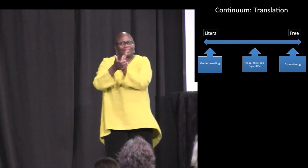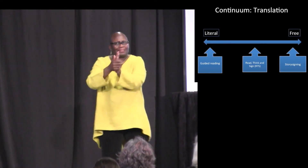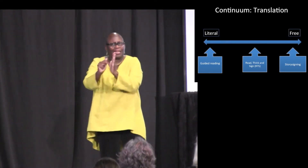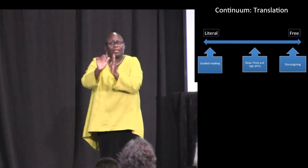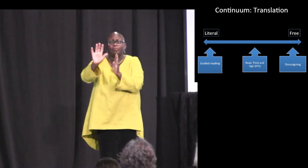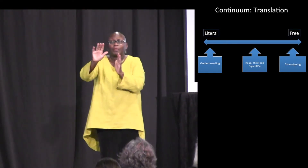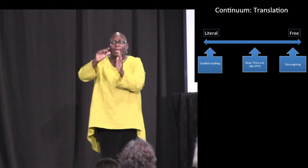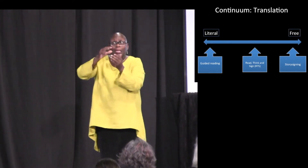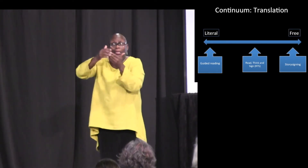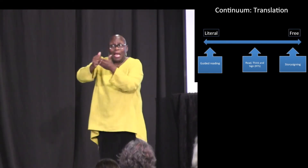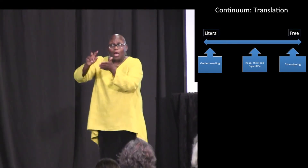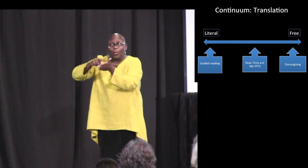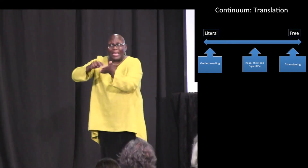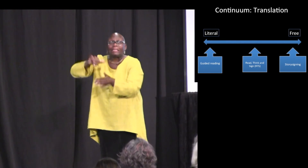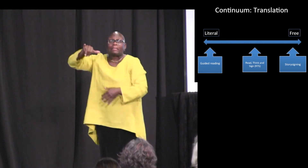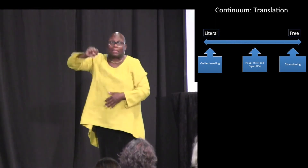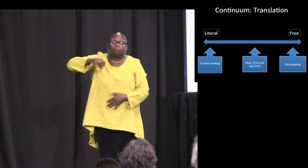approach to the way we teach reading